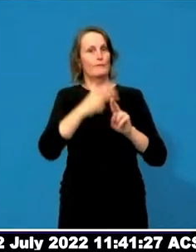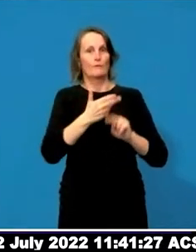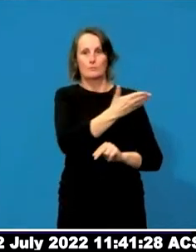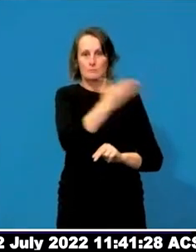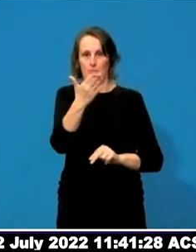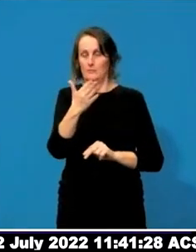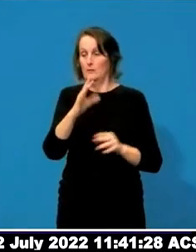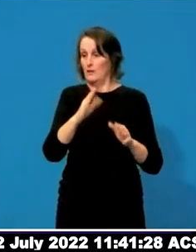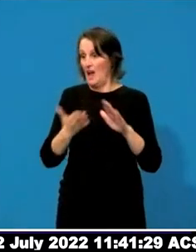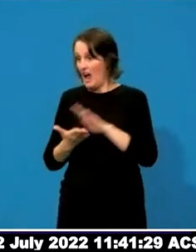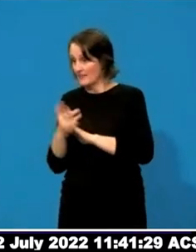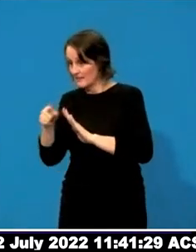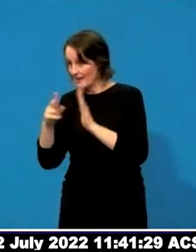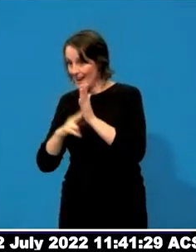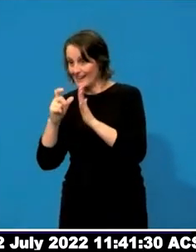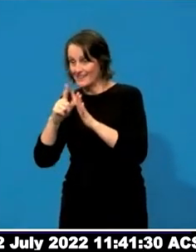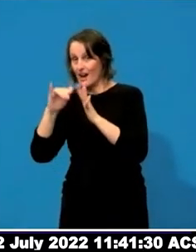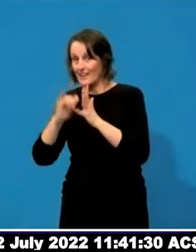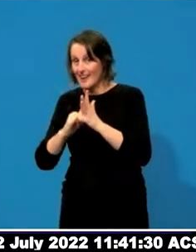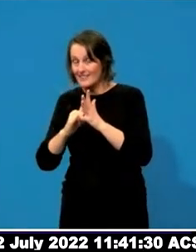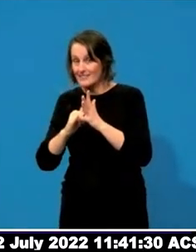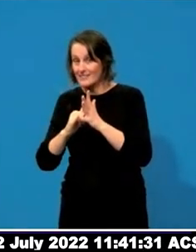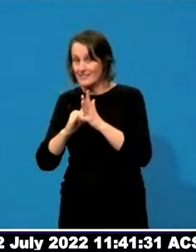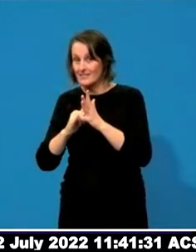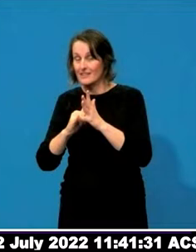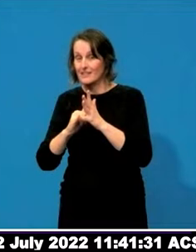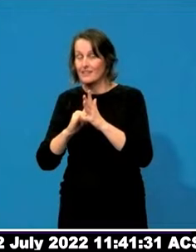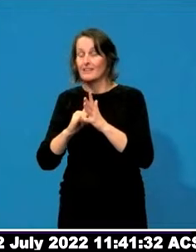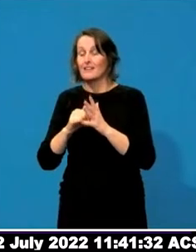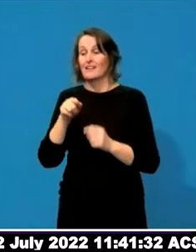and a scheme which depends upon the existence of markets